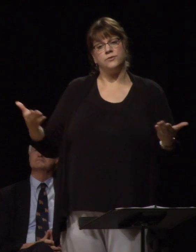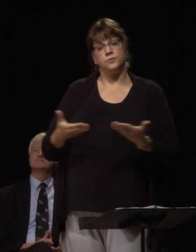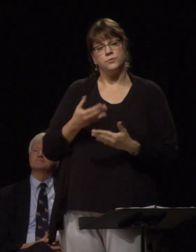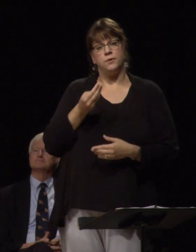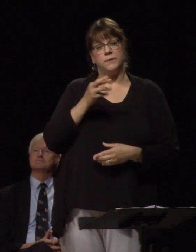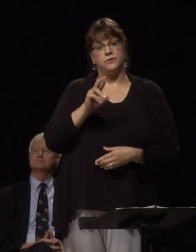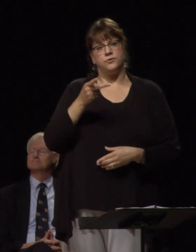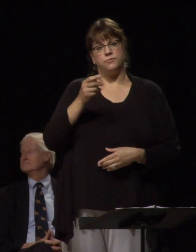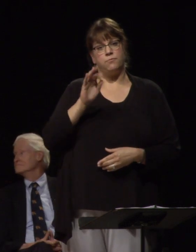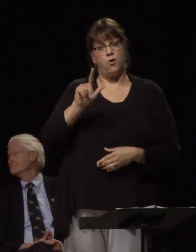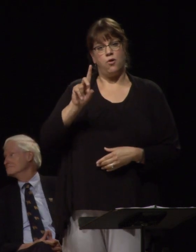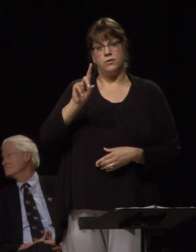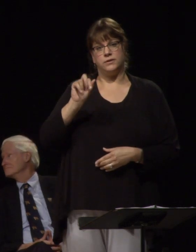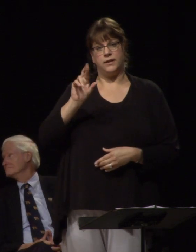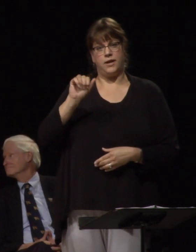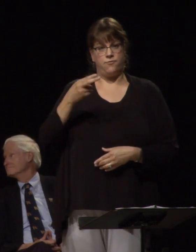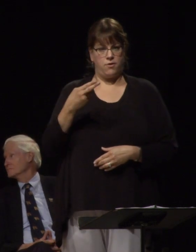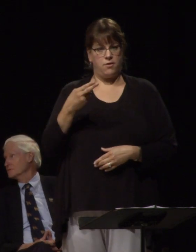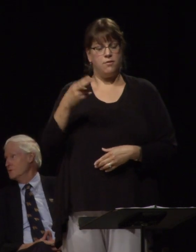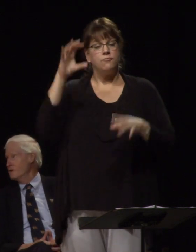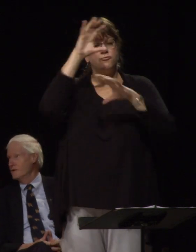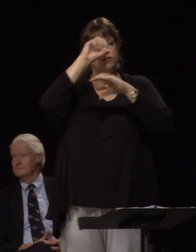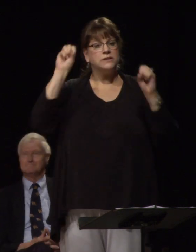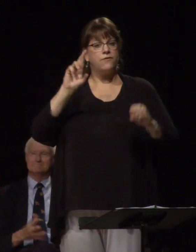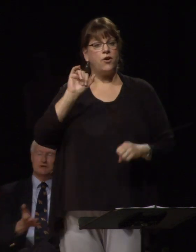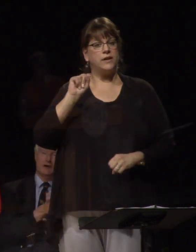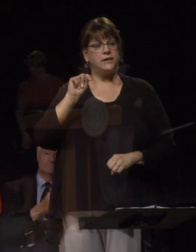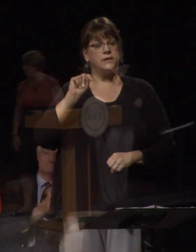PRESIDENT OF RIT'S STUDENT GOVERNMENT. PAUL.